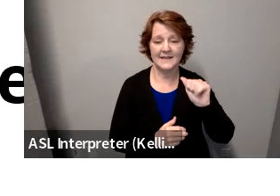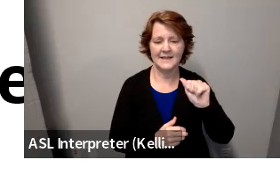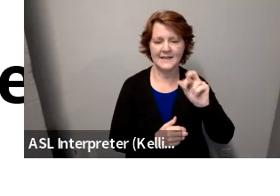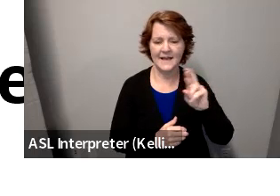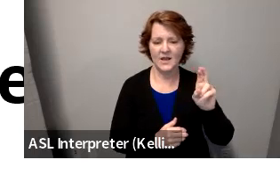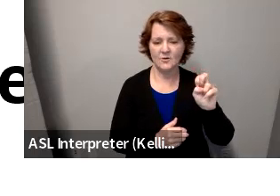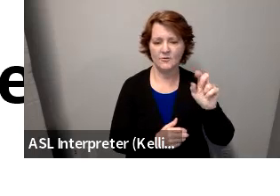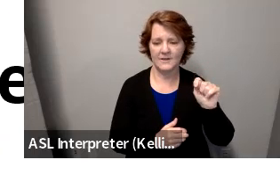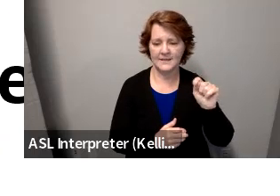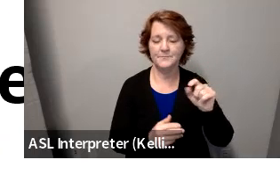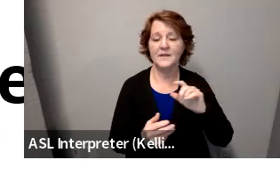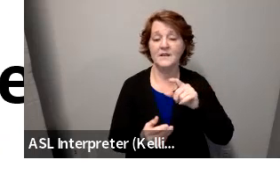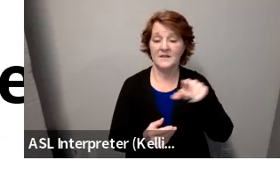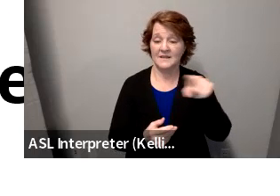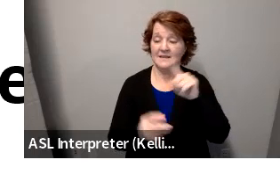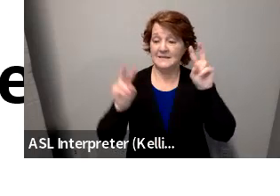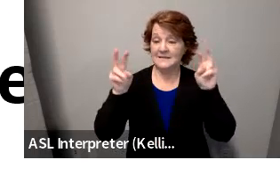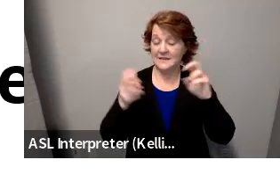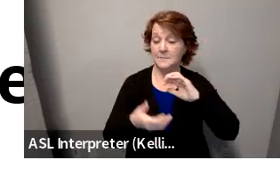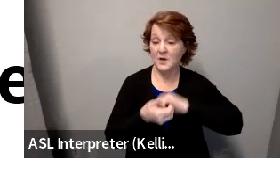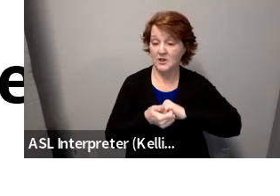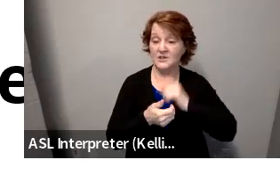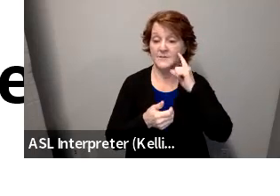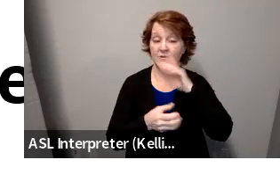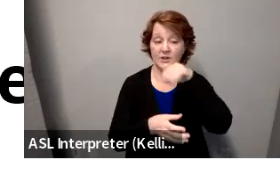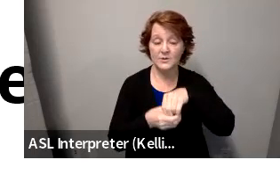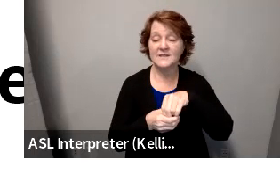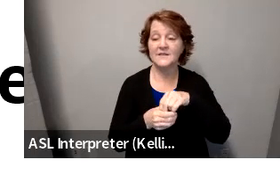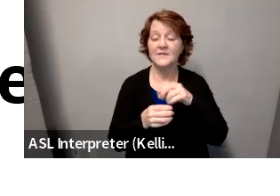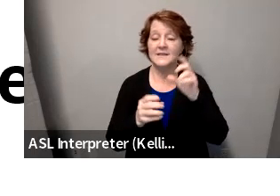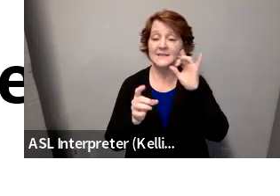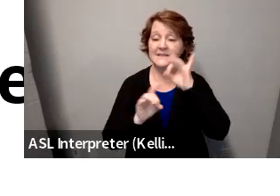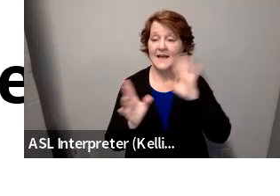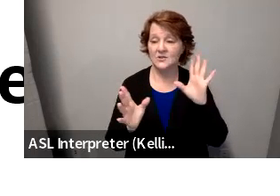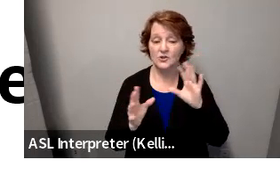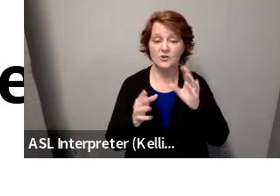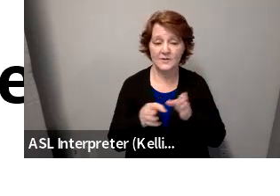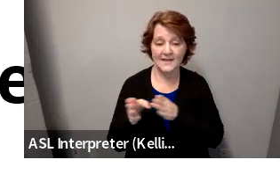to really give us some how to's tied to the must to's when